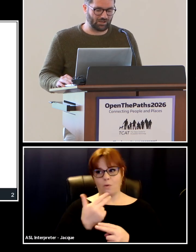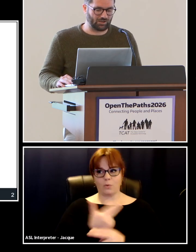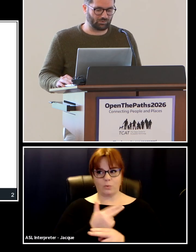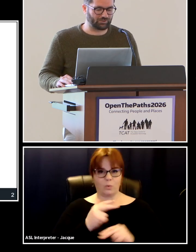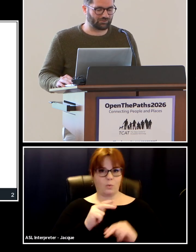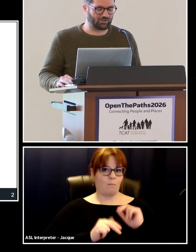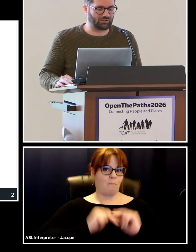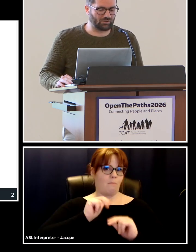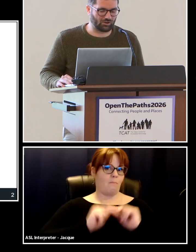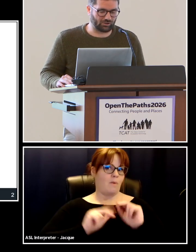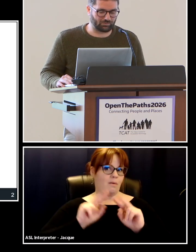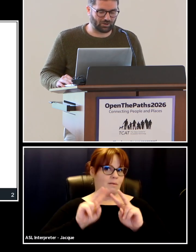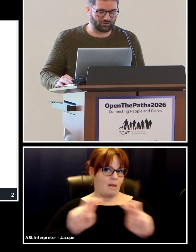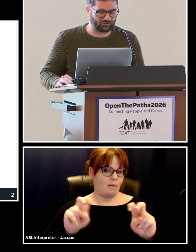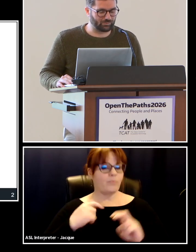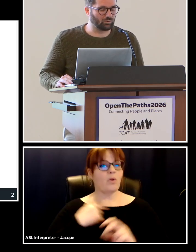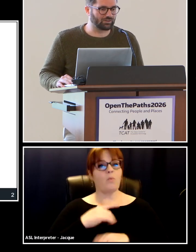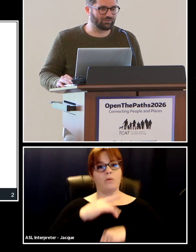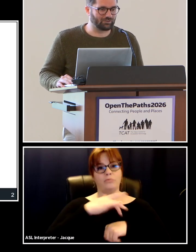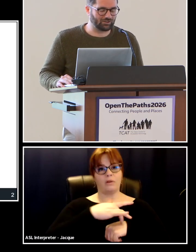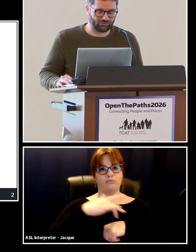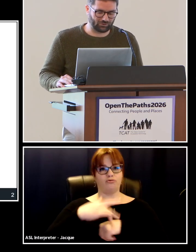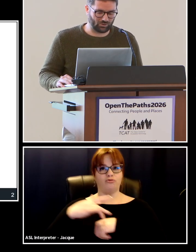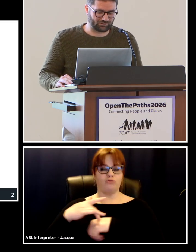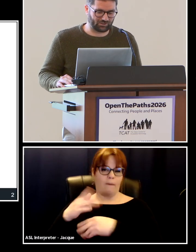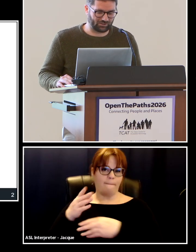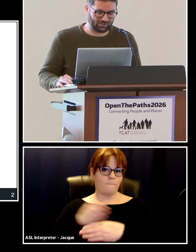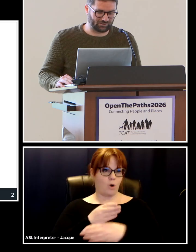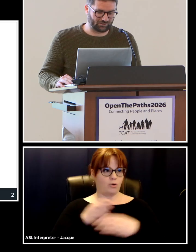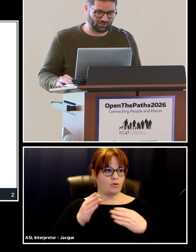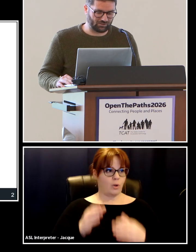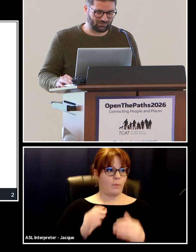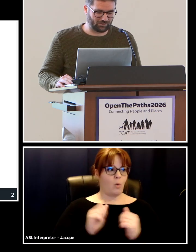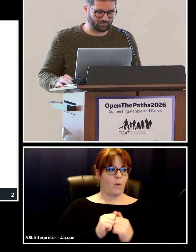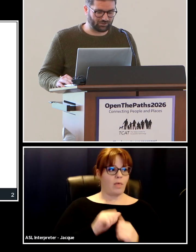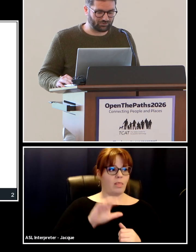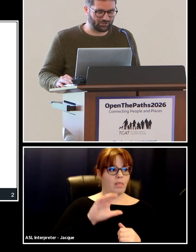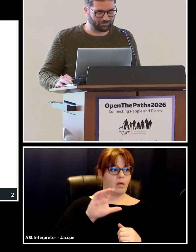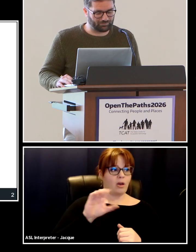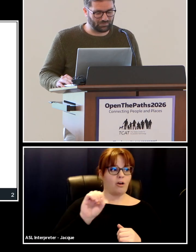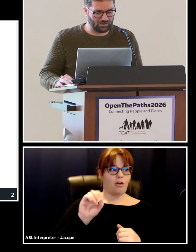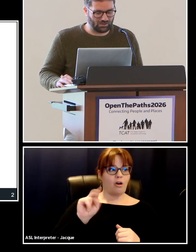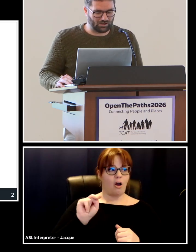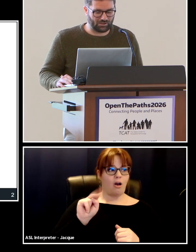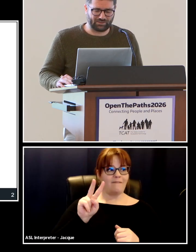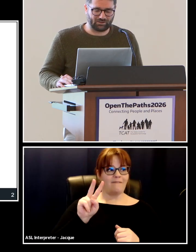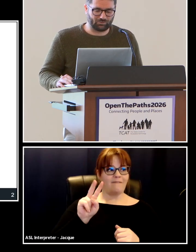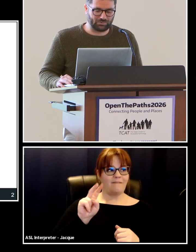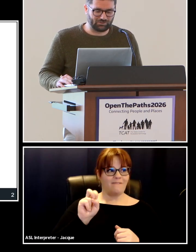Uh we'll touch on our partnership with Conveyal so WSDOT and Conveyal's partnership. Uh then I'll be